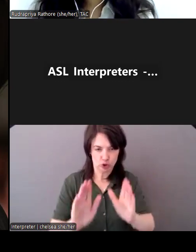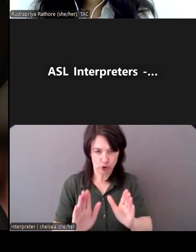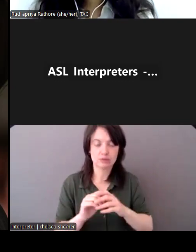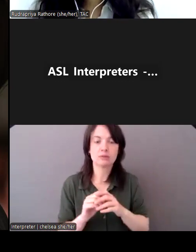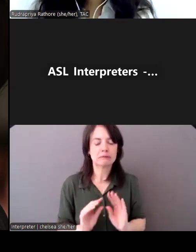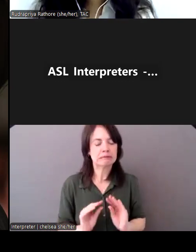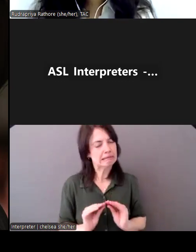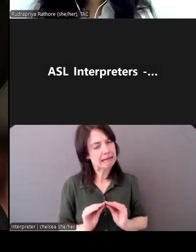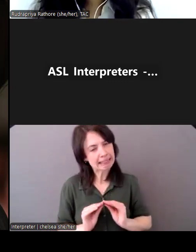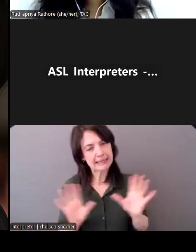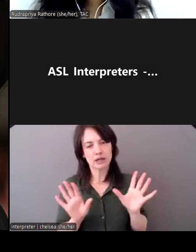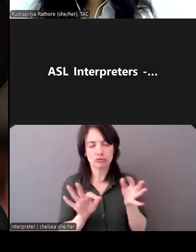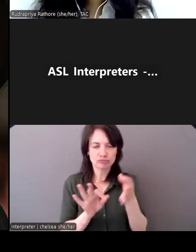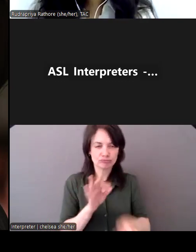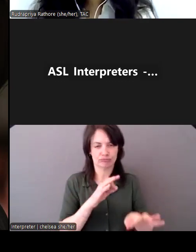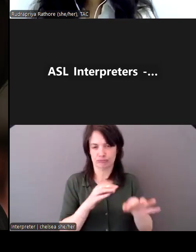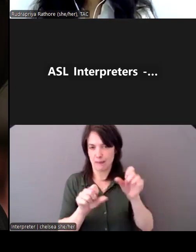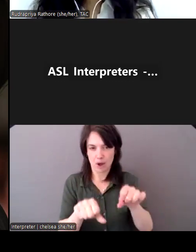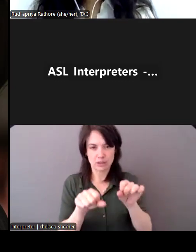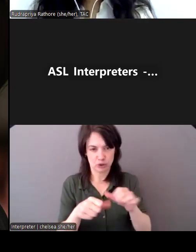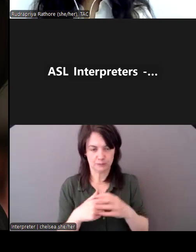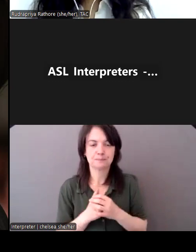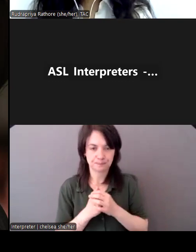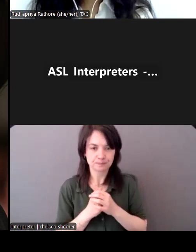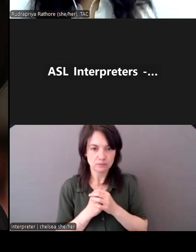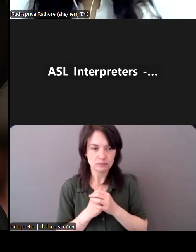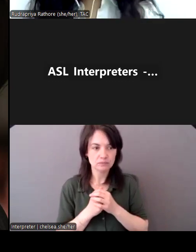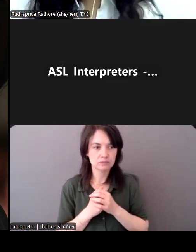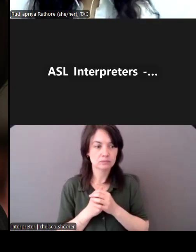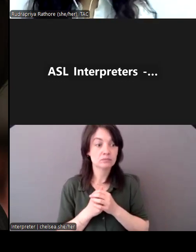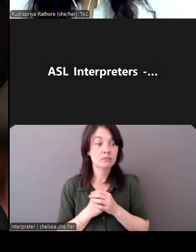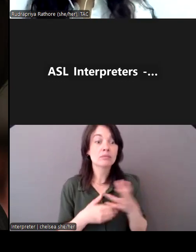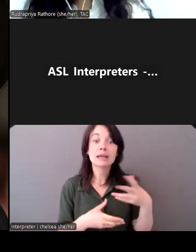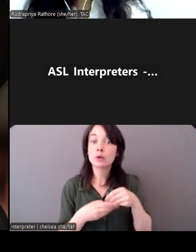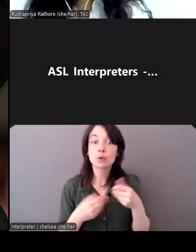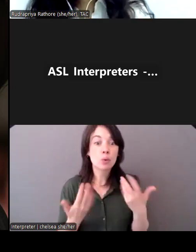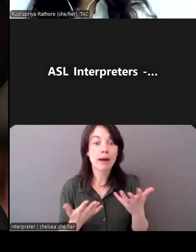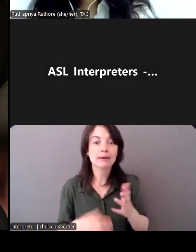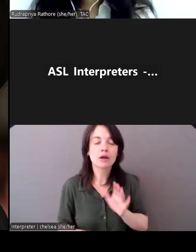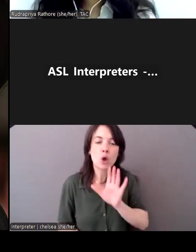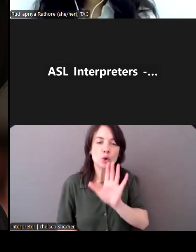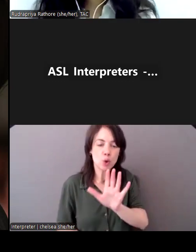when you're talking about your project and part of this also includes using your own voice so